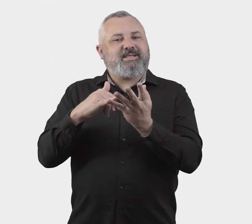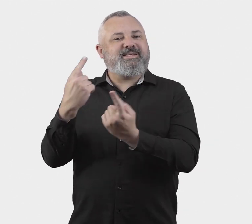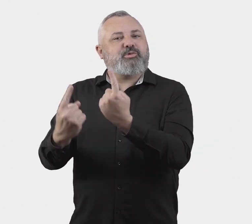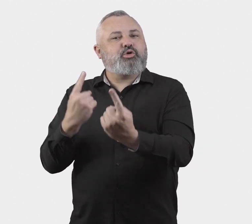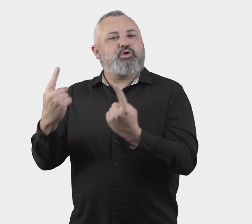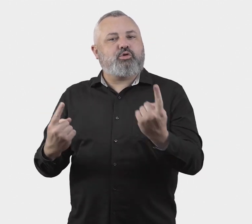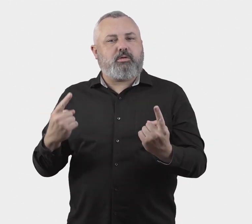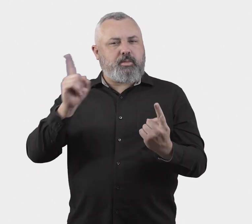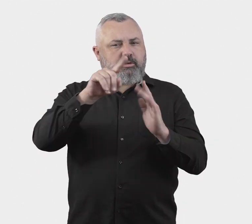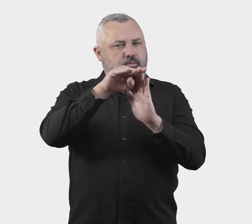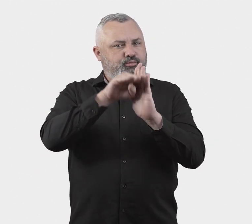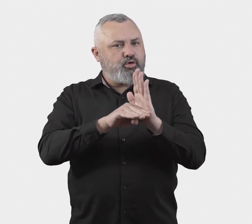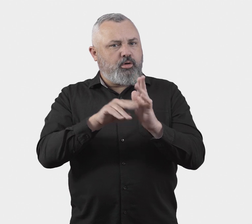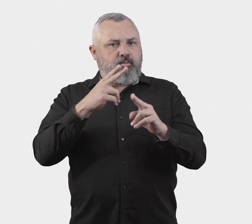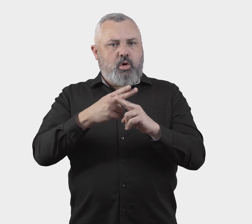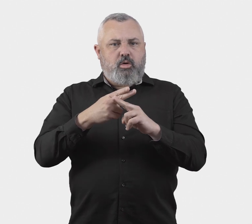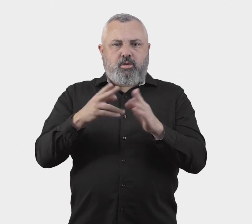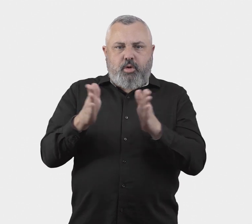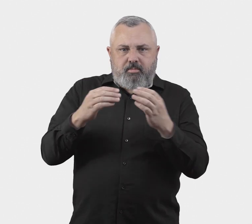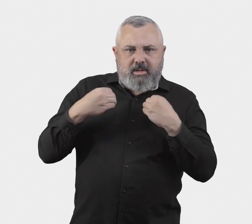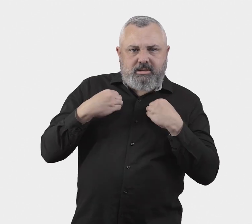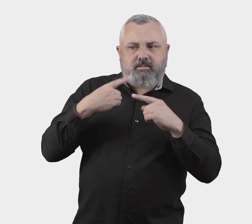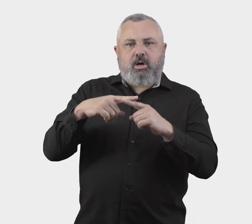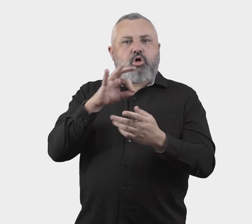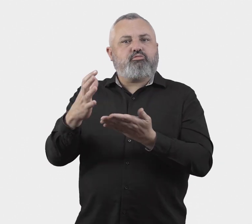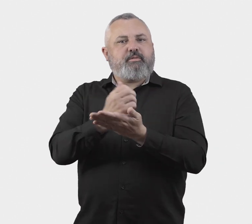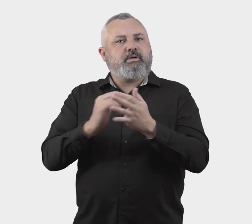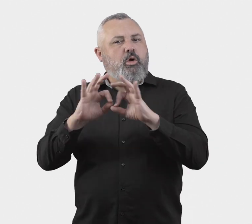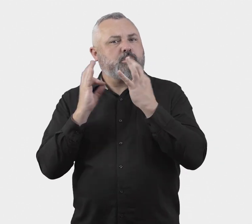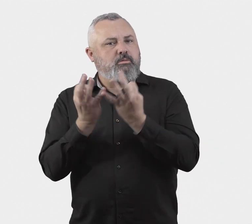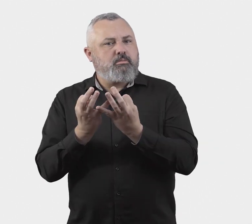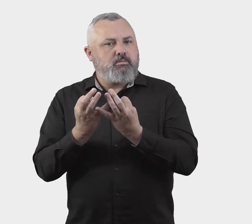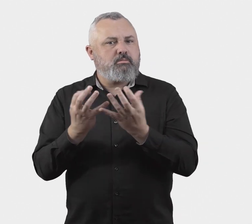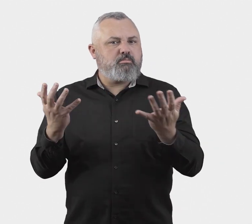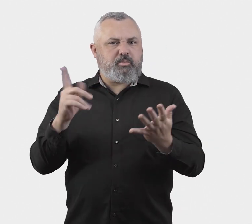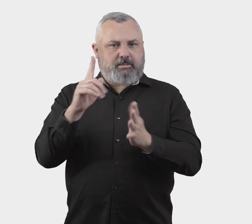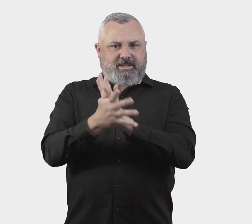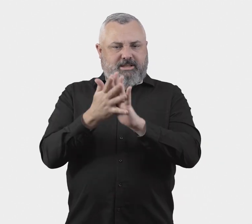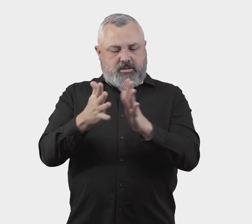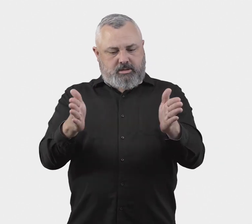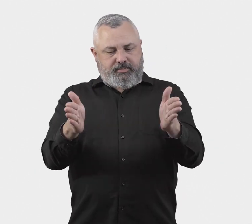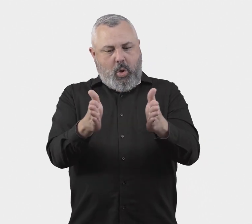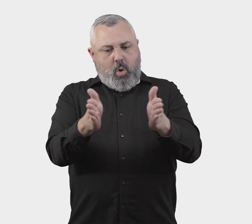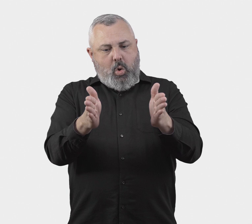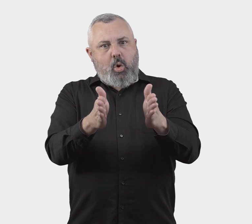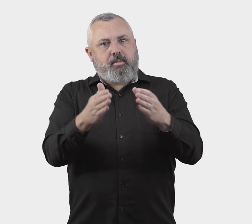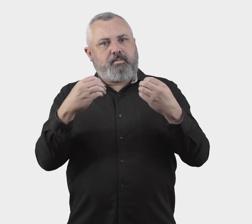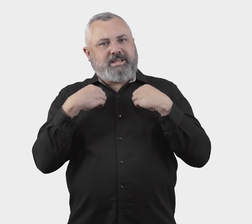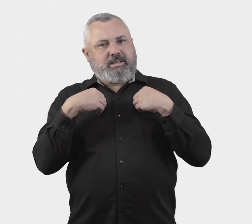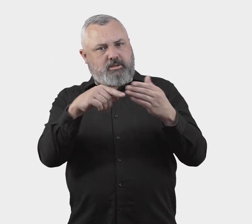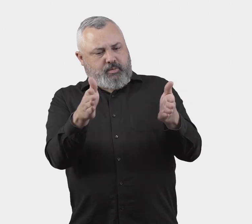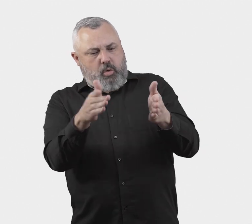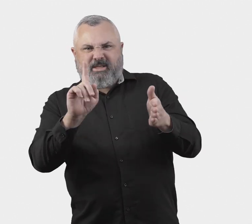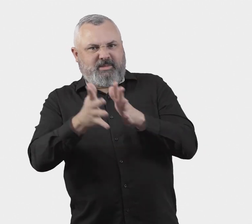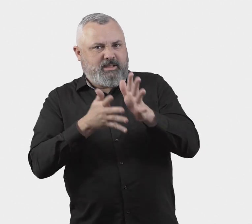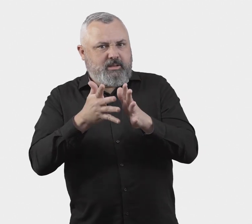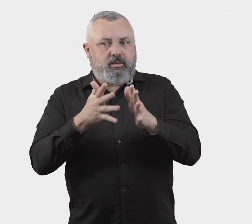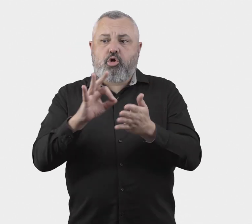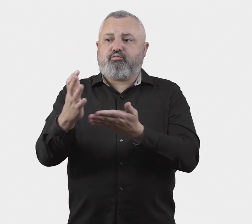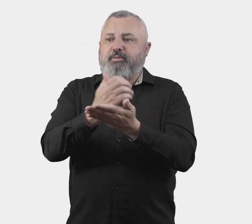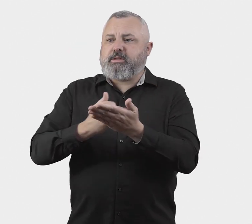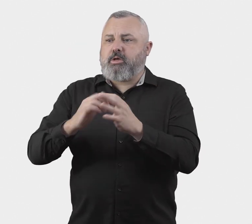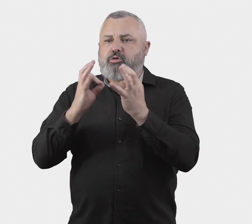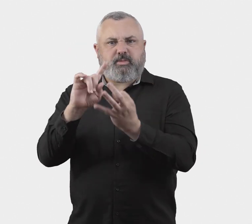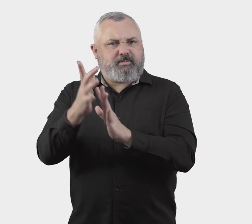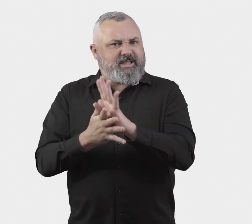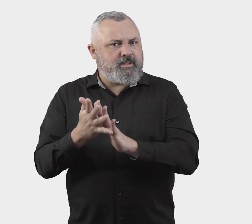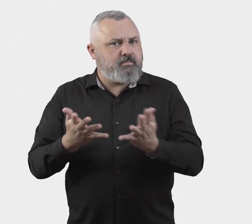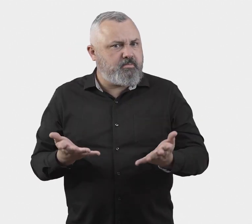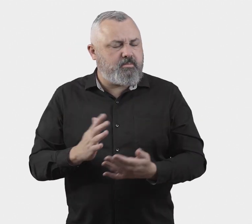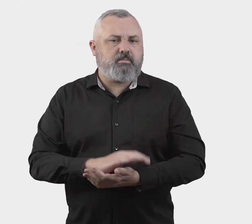to consumers, what criteria should be applied to define eligible small businesses and NFPs?